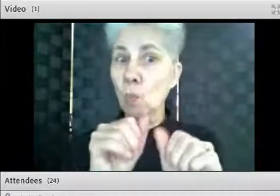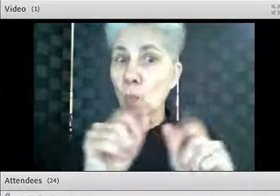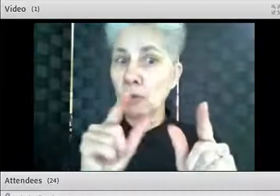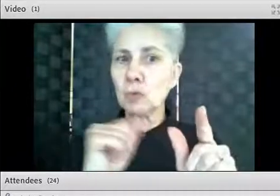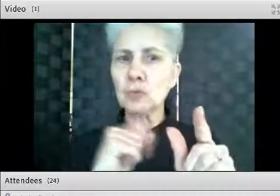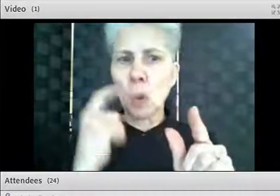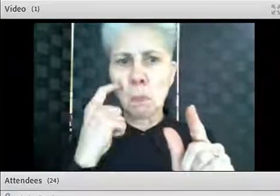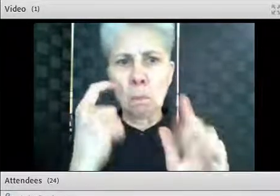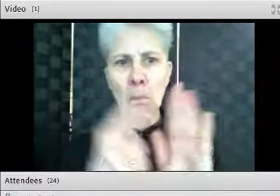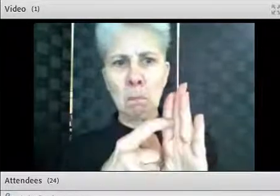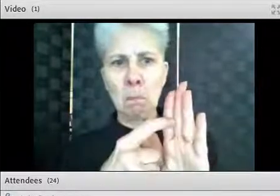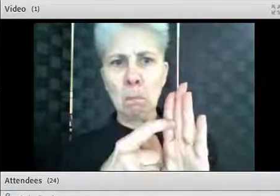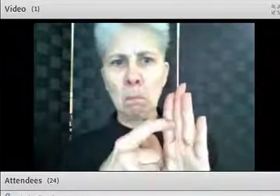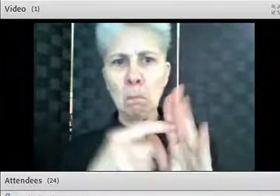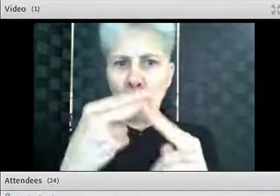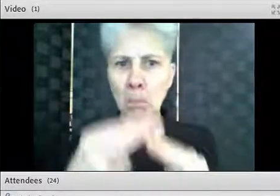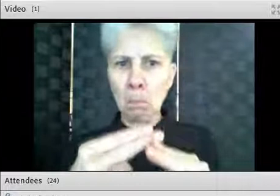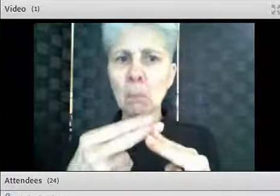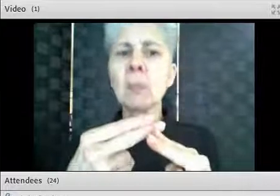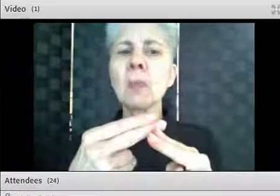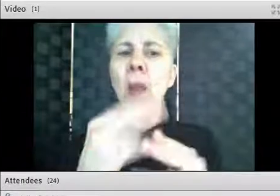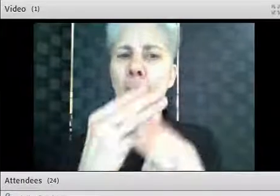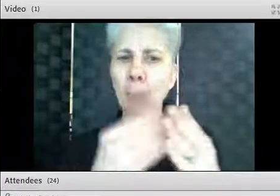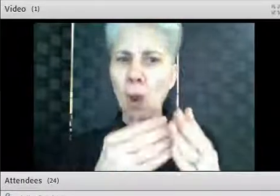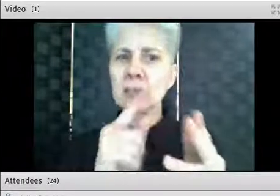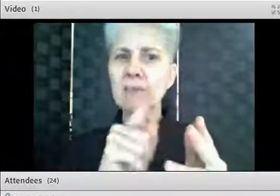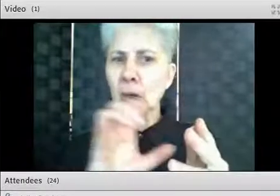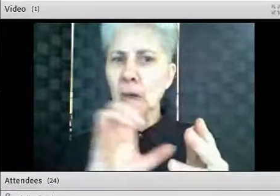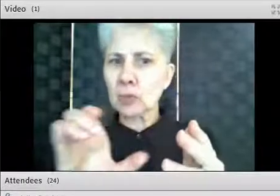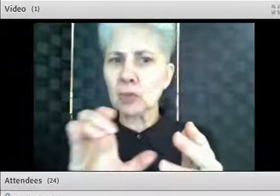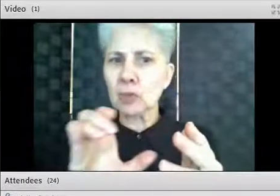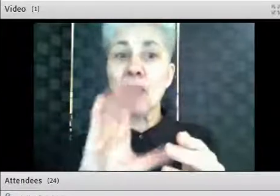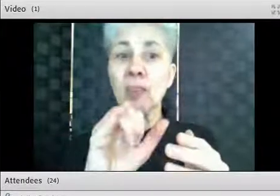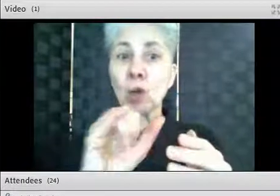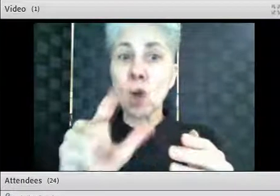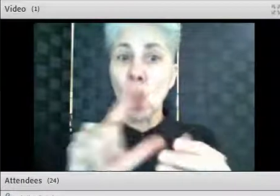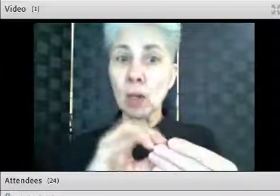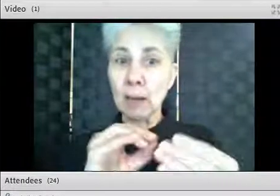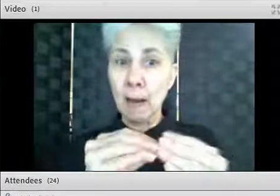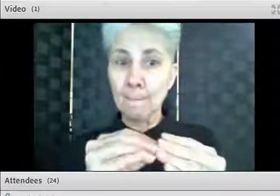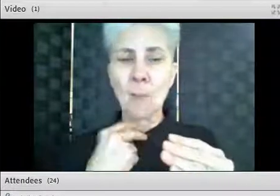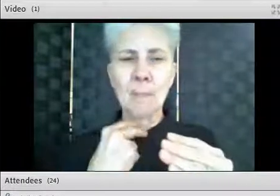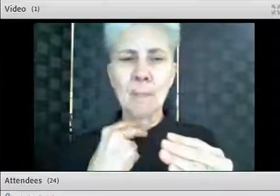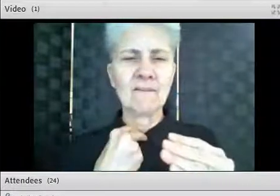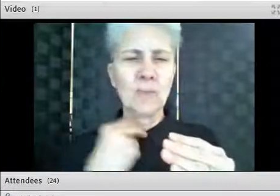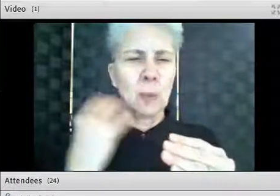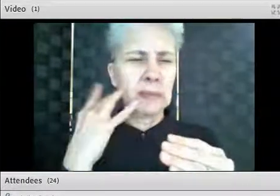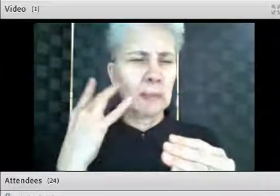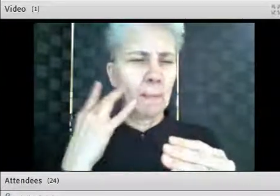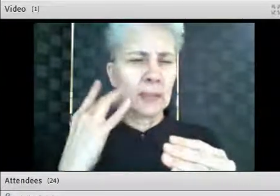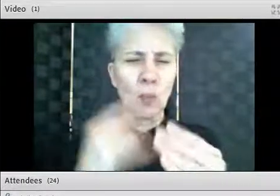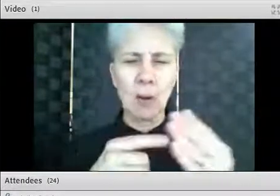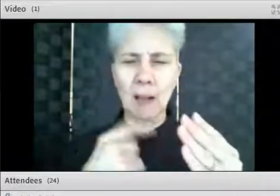of a Library of Congress call number. Okay. My voice is buzzing is what I'm hearing. Hold on one second.